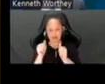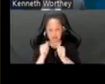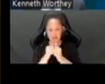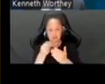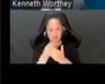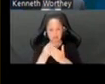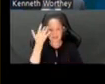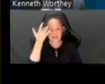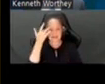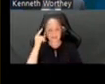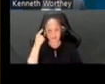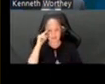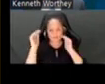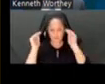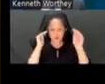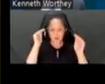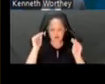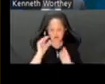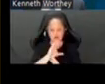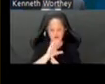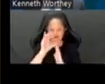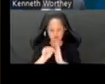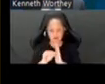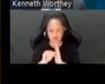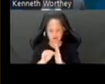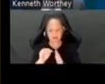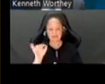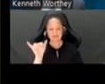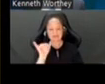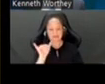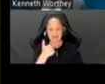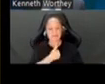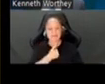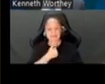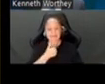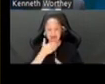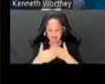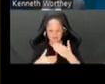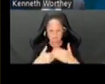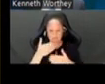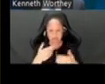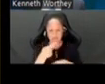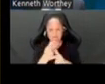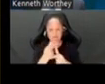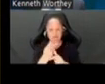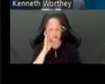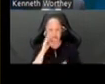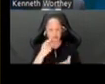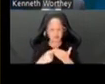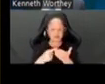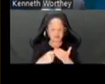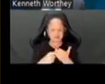for adults curriculum. And our self-paced product which I'll talk about in a moment.